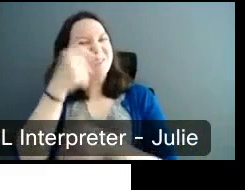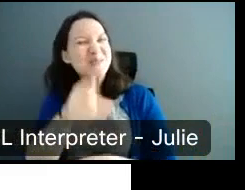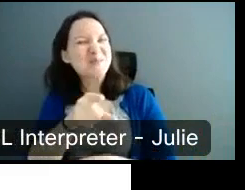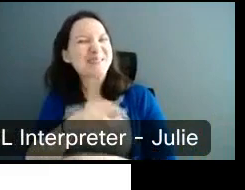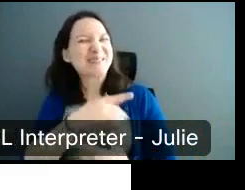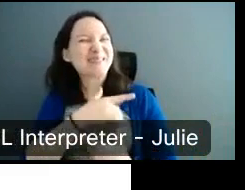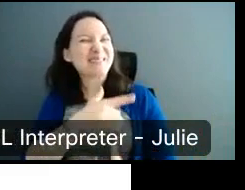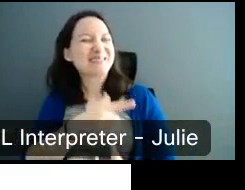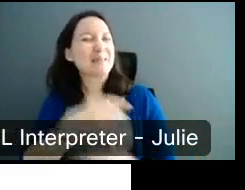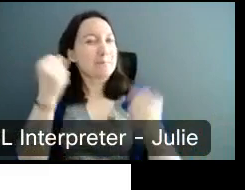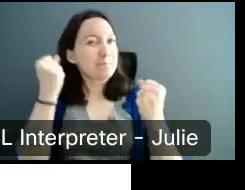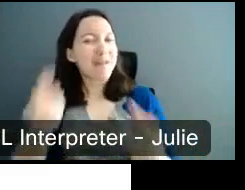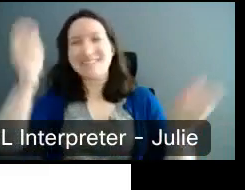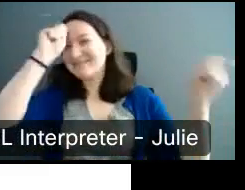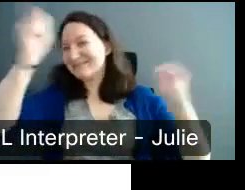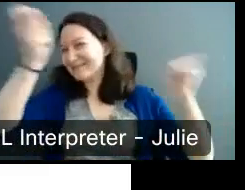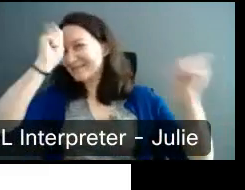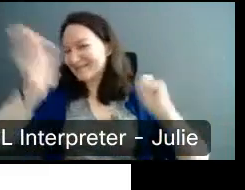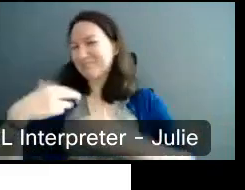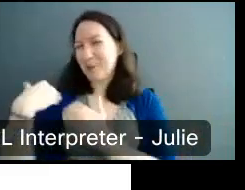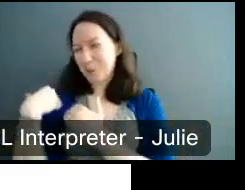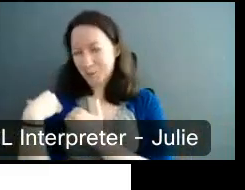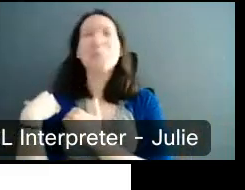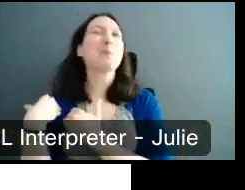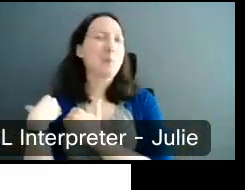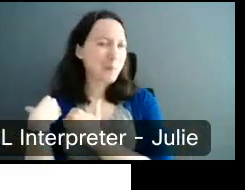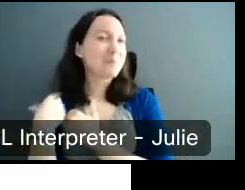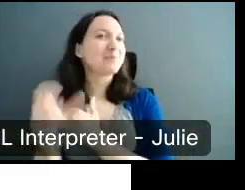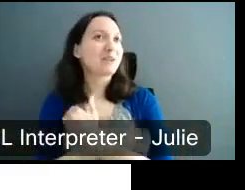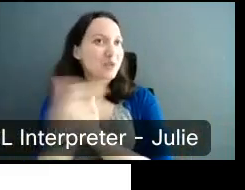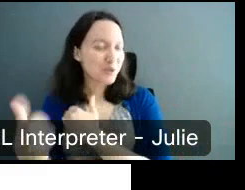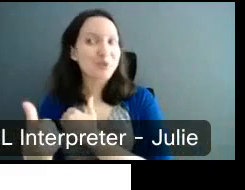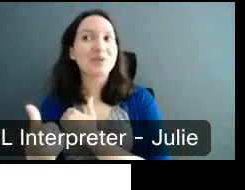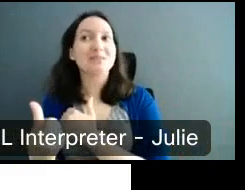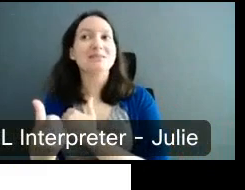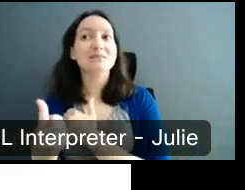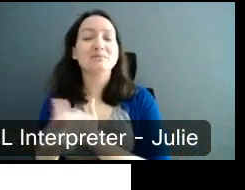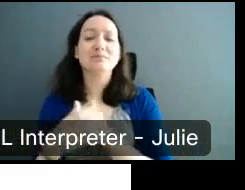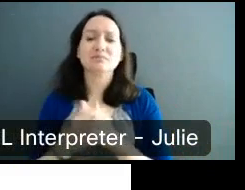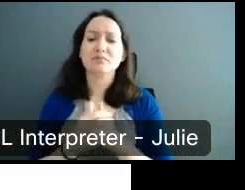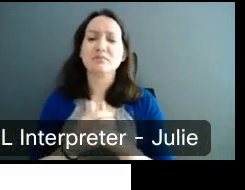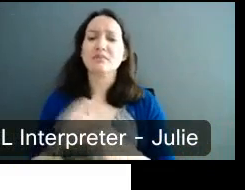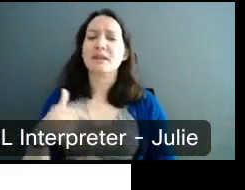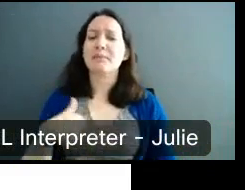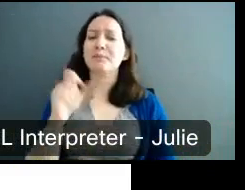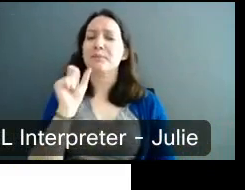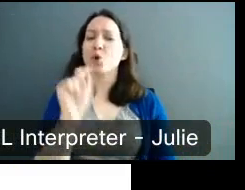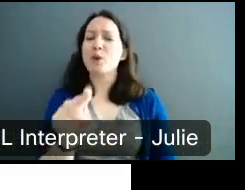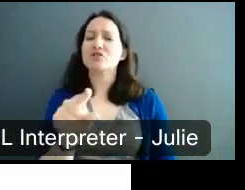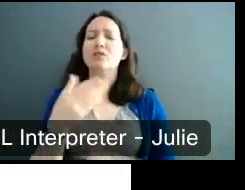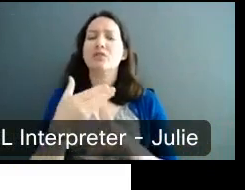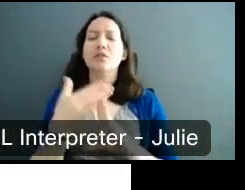Having many hats so, uh, uh, it's also another, uh, feat. Um, I just have a question of the prior slide. Um.